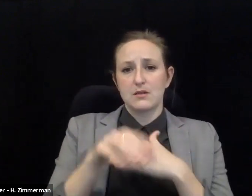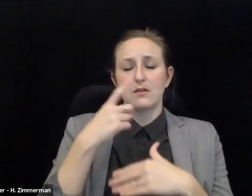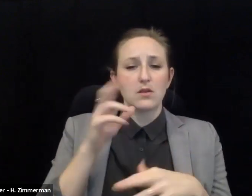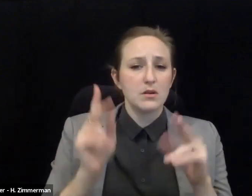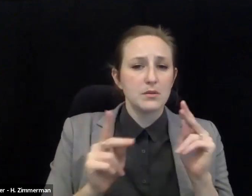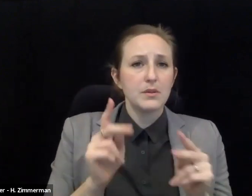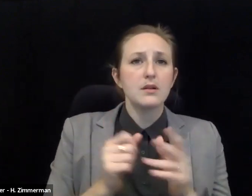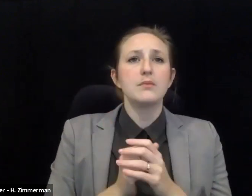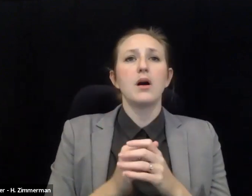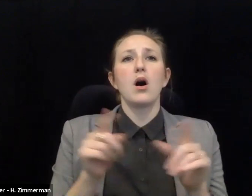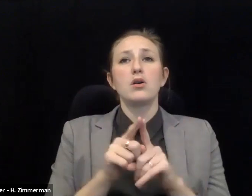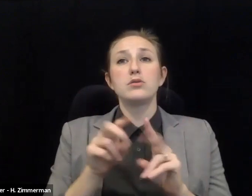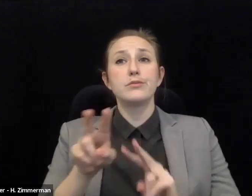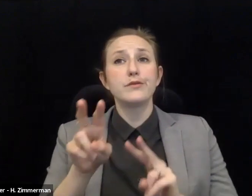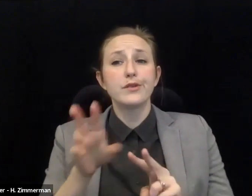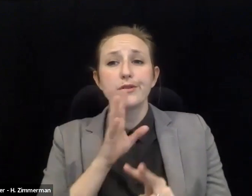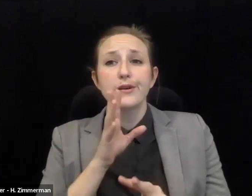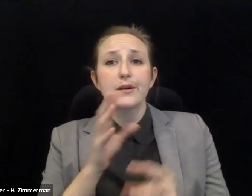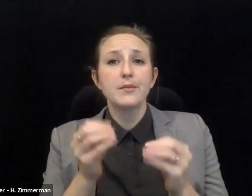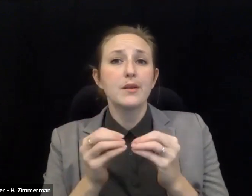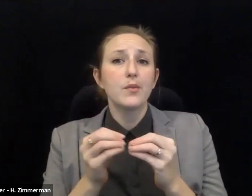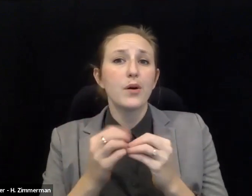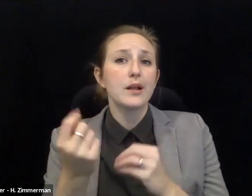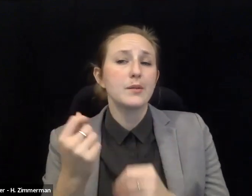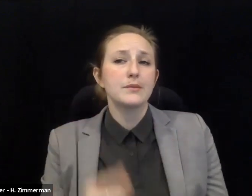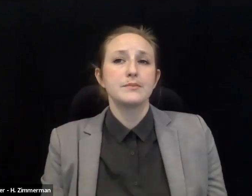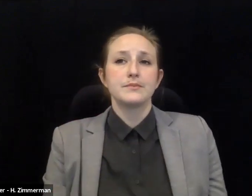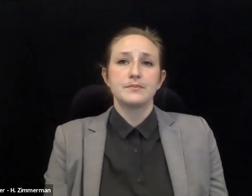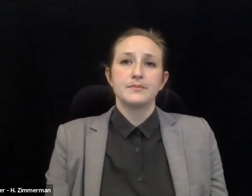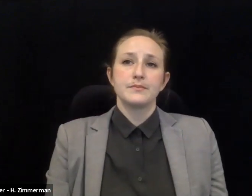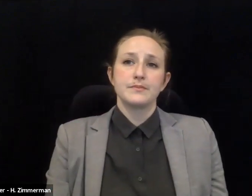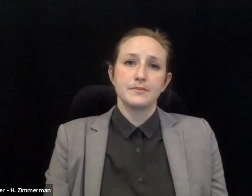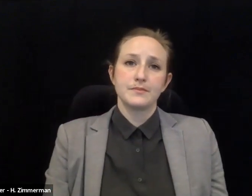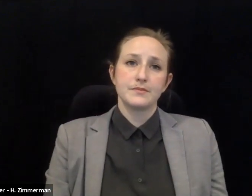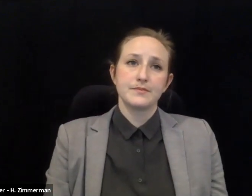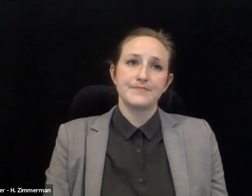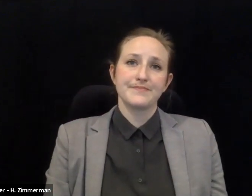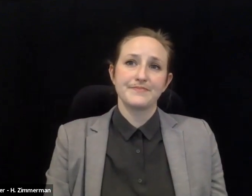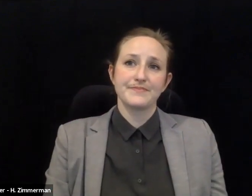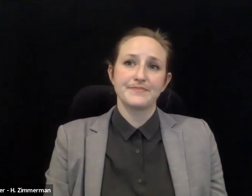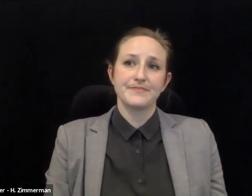to talking about that bit more in a little bit. Justin Harford: Thank you, Meredith.